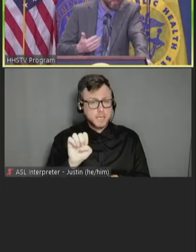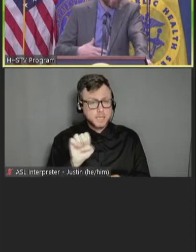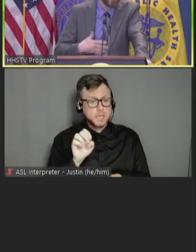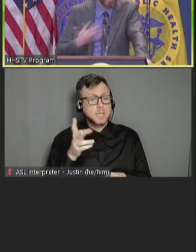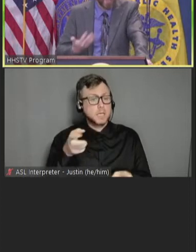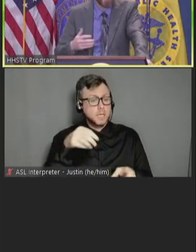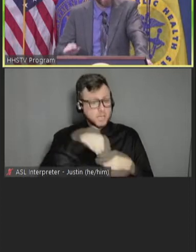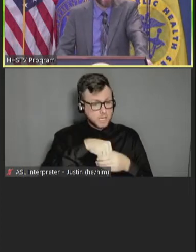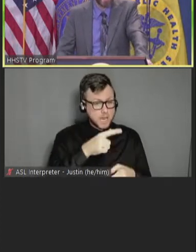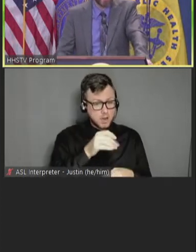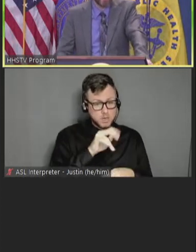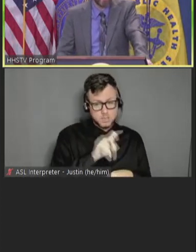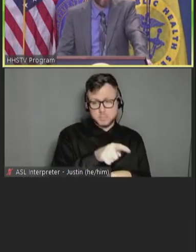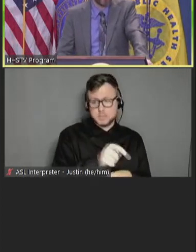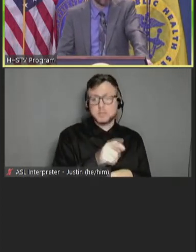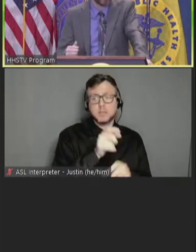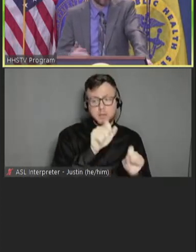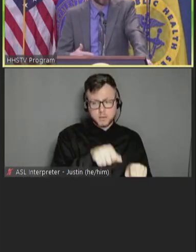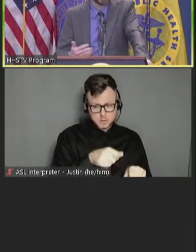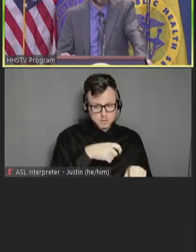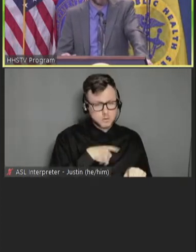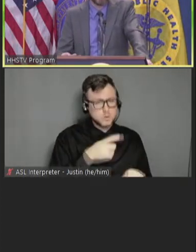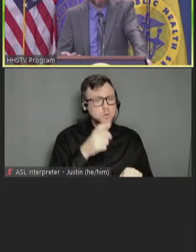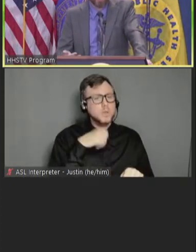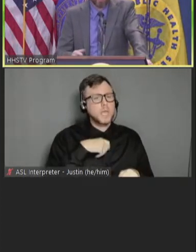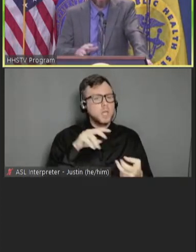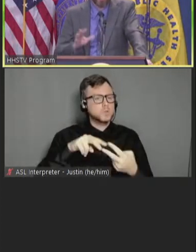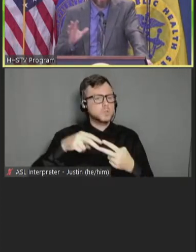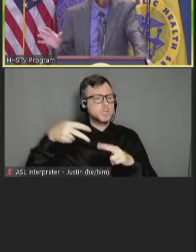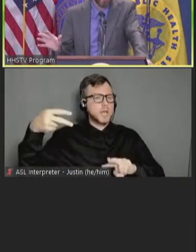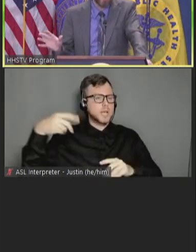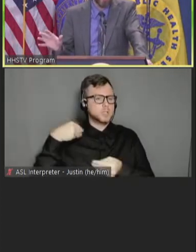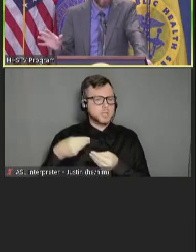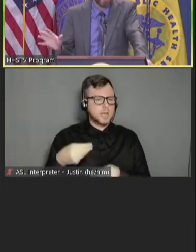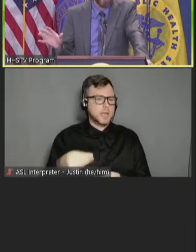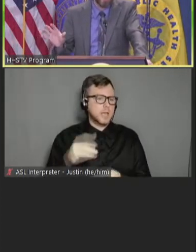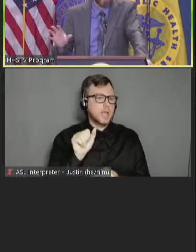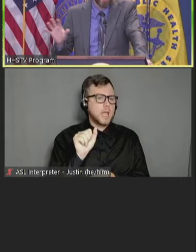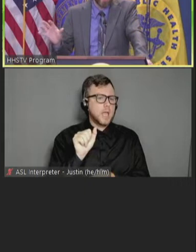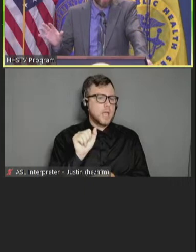which you can access to adjuvant, or you can use genetic adjuvant. So on the right side here,